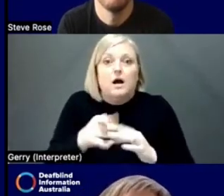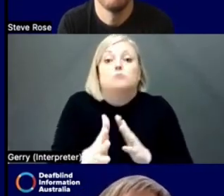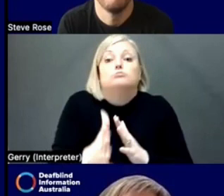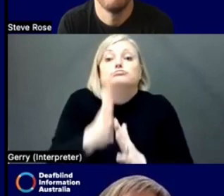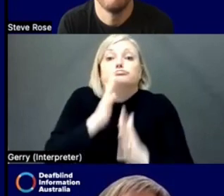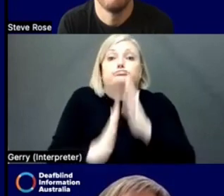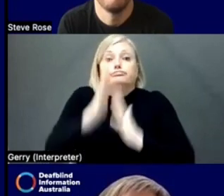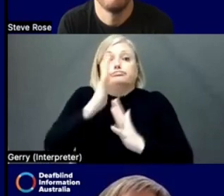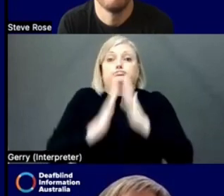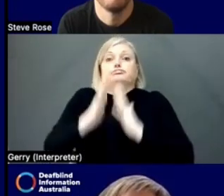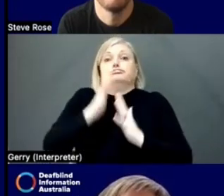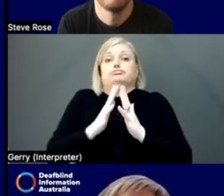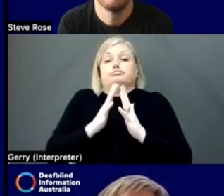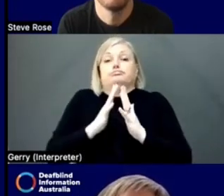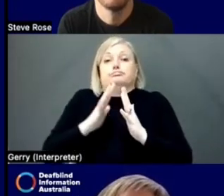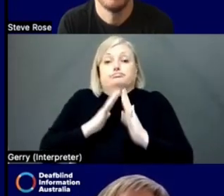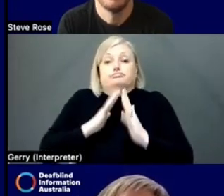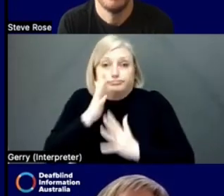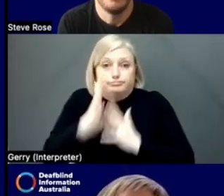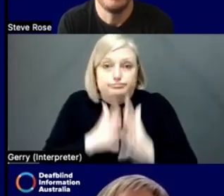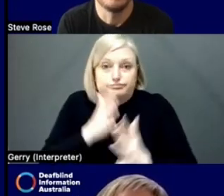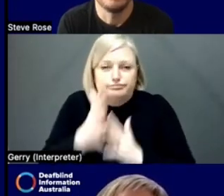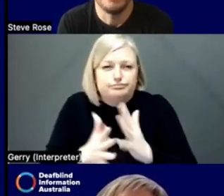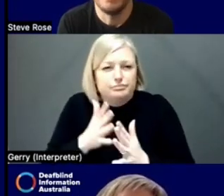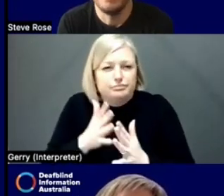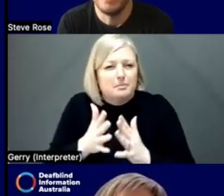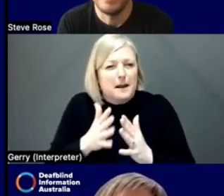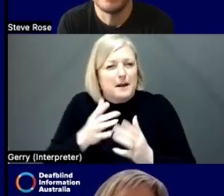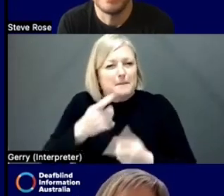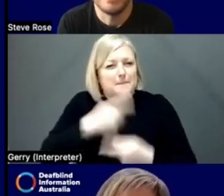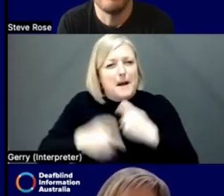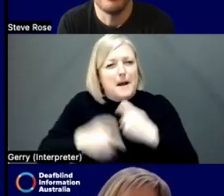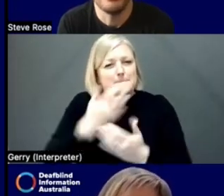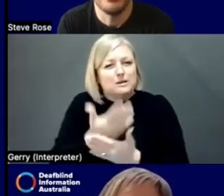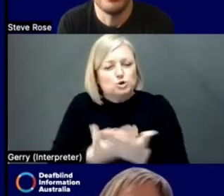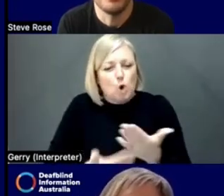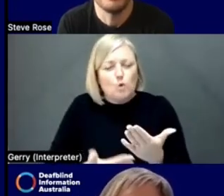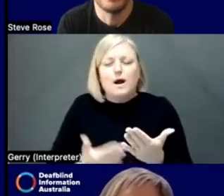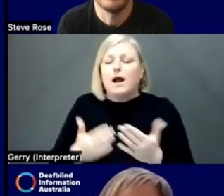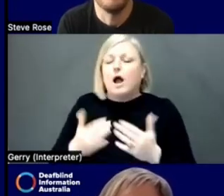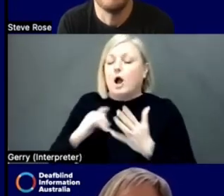Does that... Yes, thank you Sheridan.